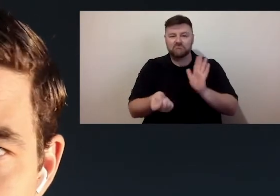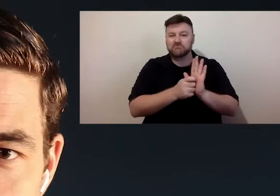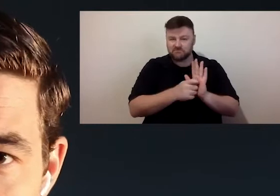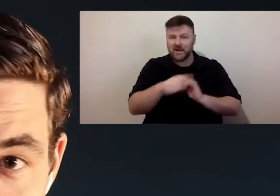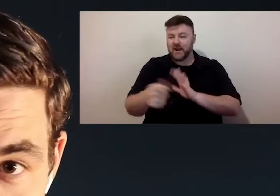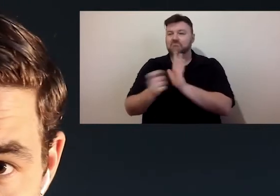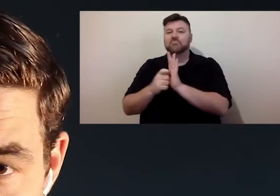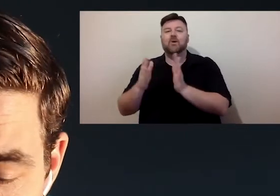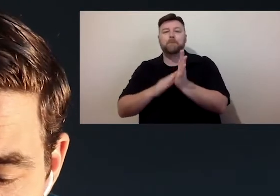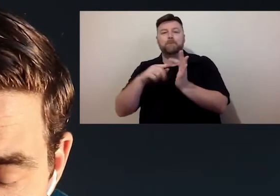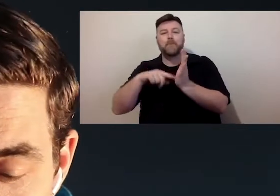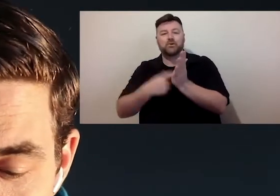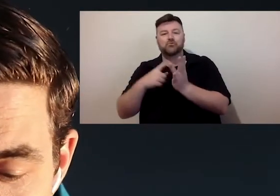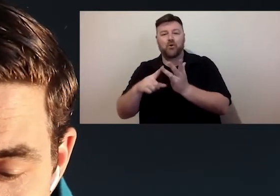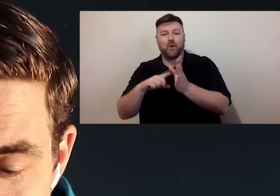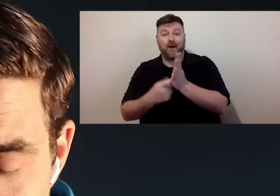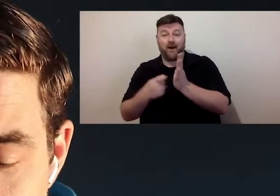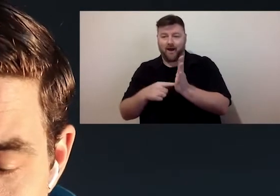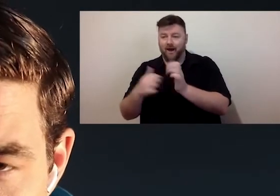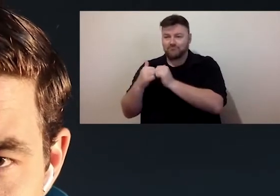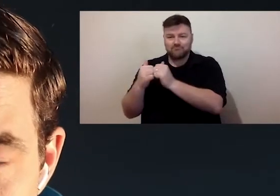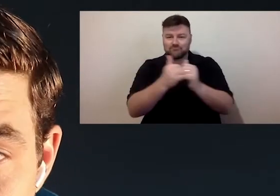working with incredible collaborators, including Cortney